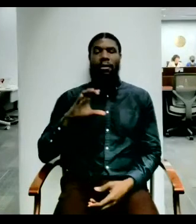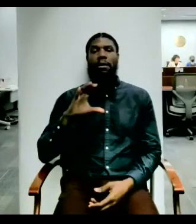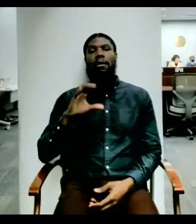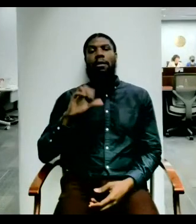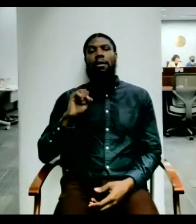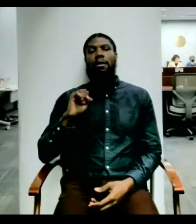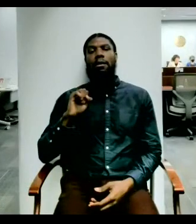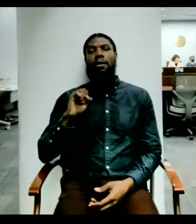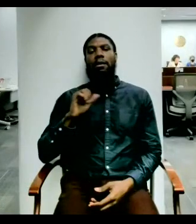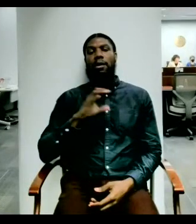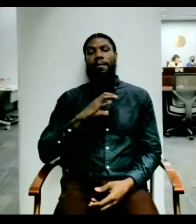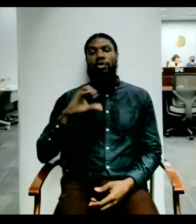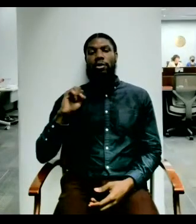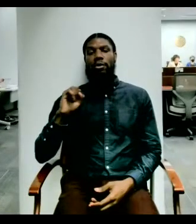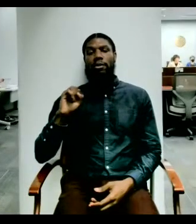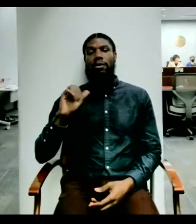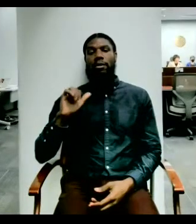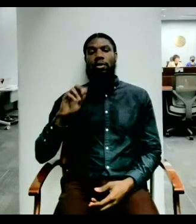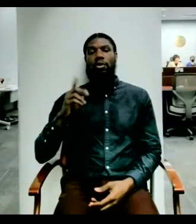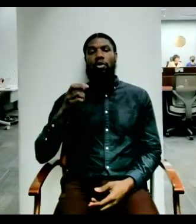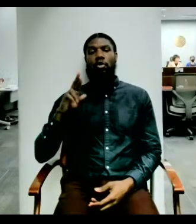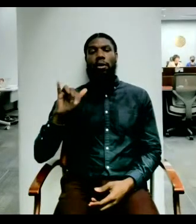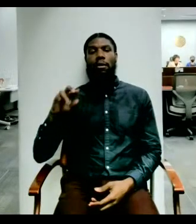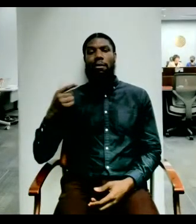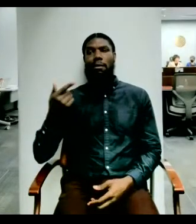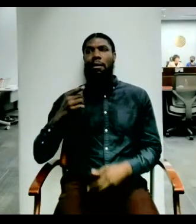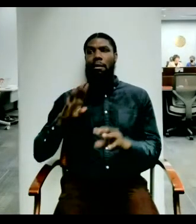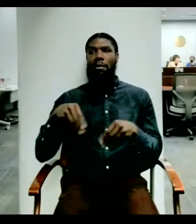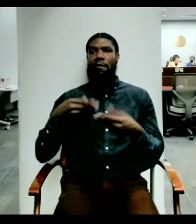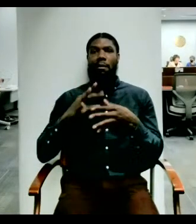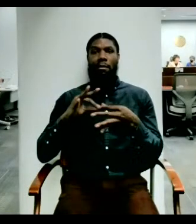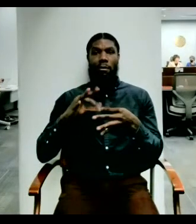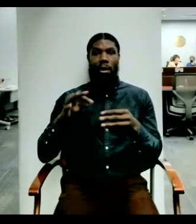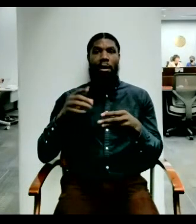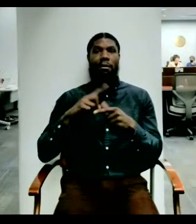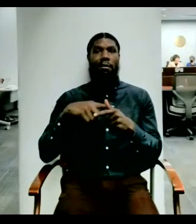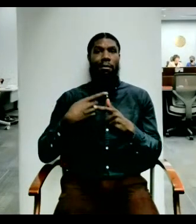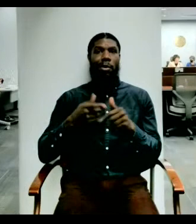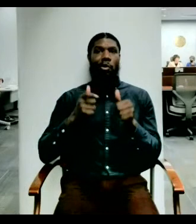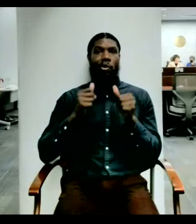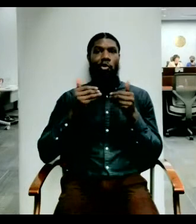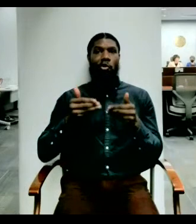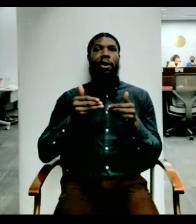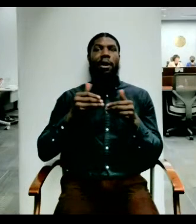he has anything to offer, to offer brief remarks and then to proceed to the vote. There is a mission pending on the floor.